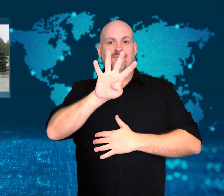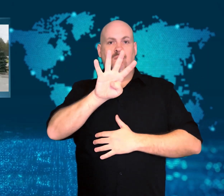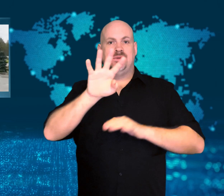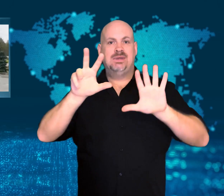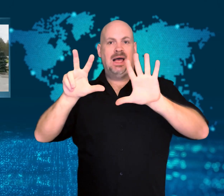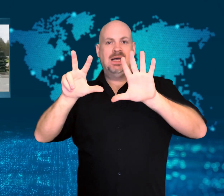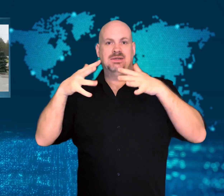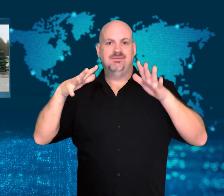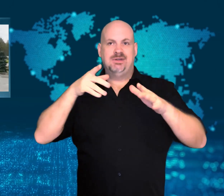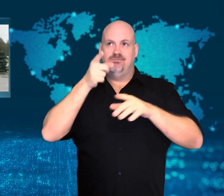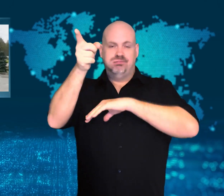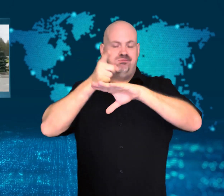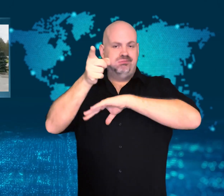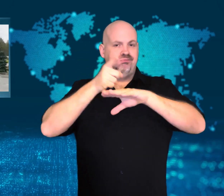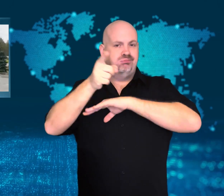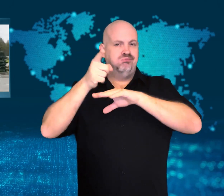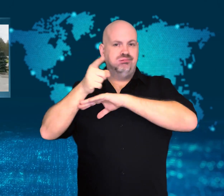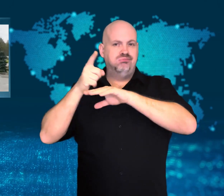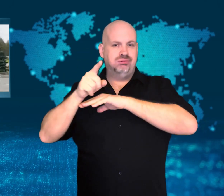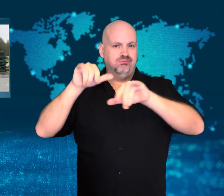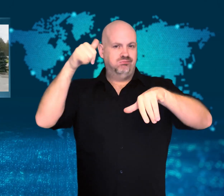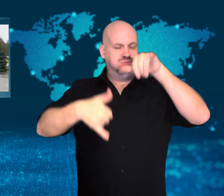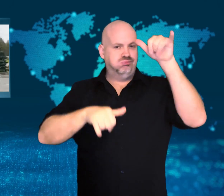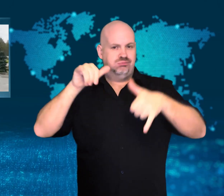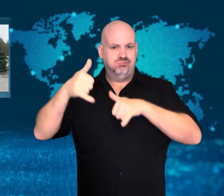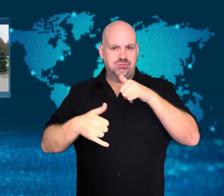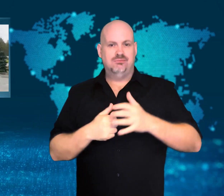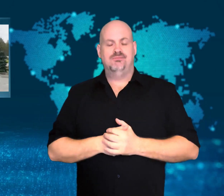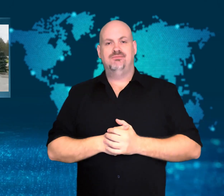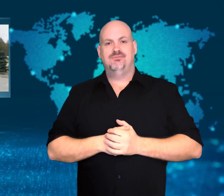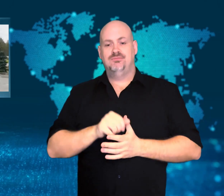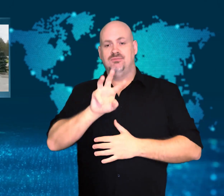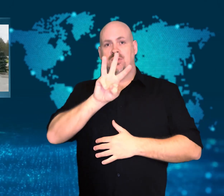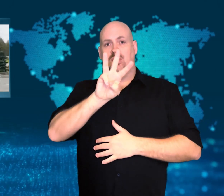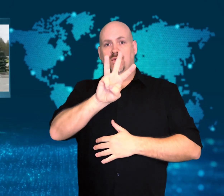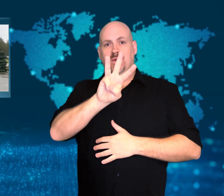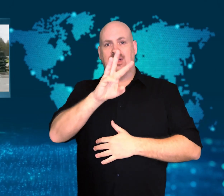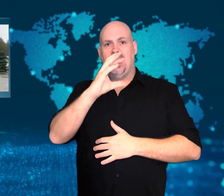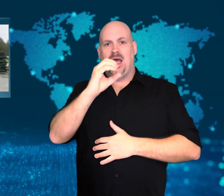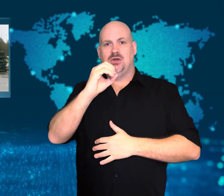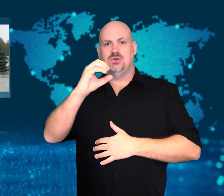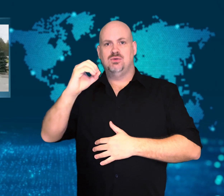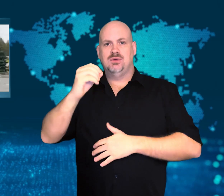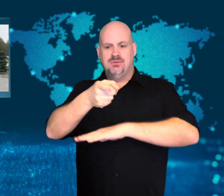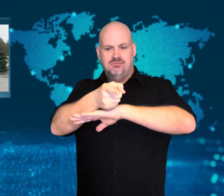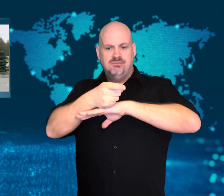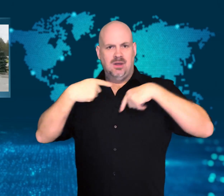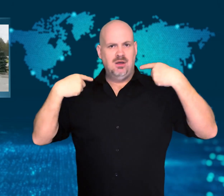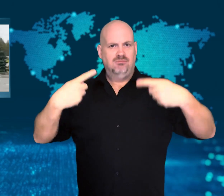and other weapons have been lost by the Russians.